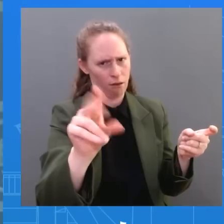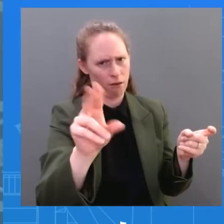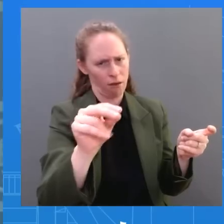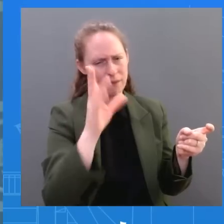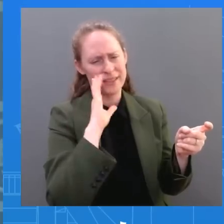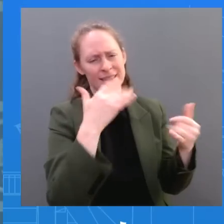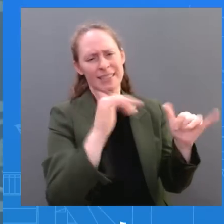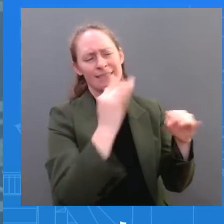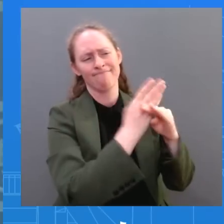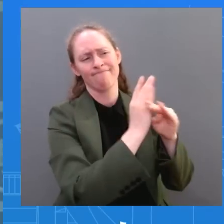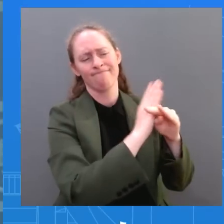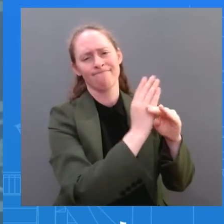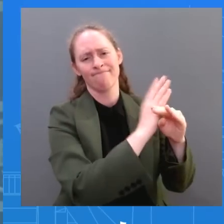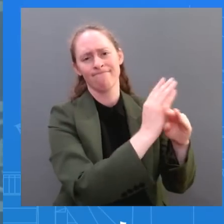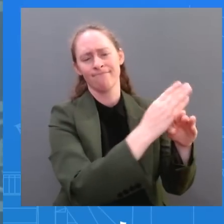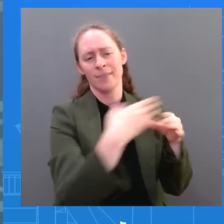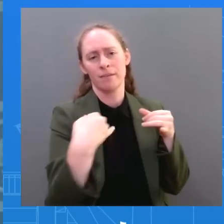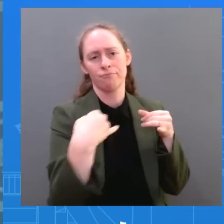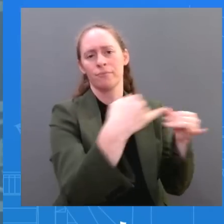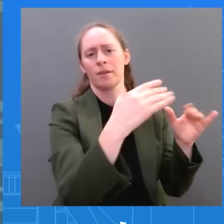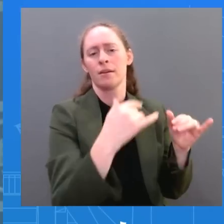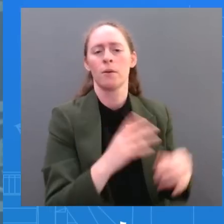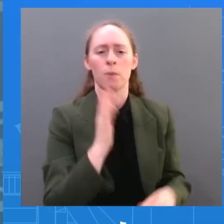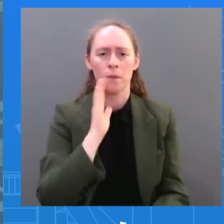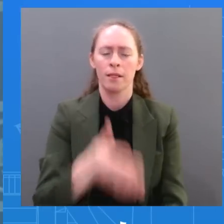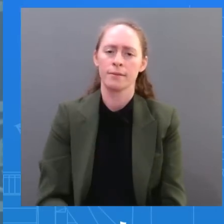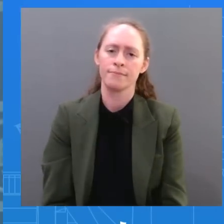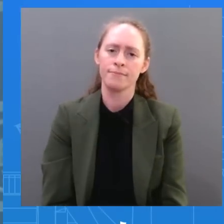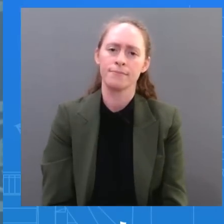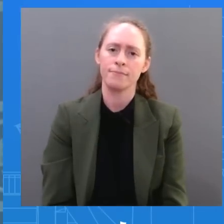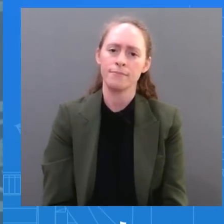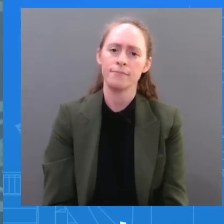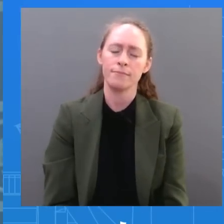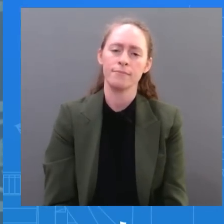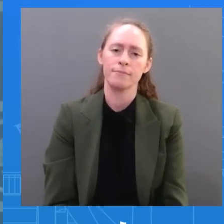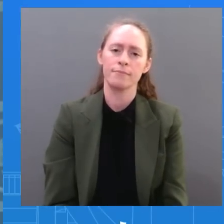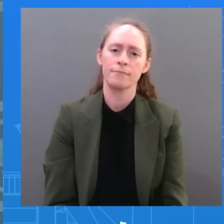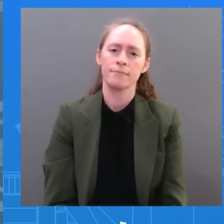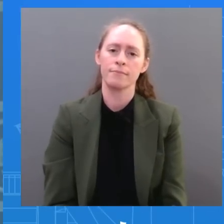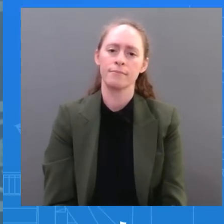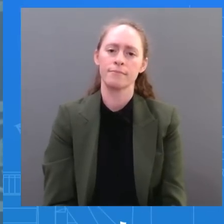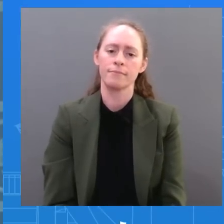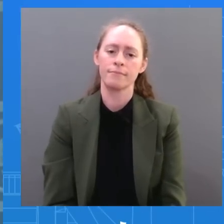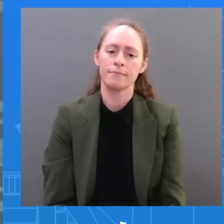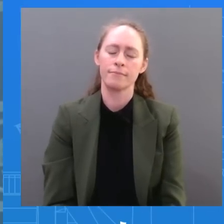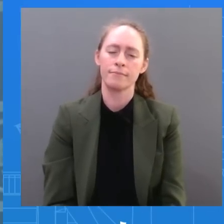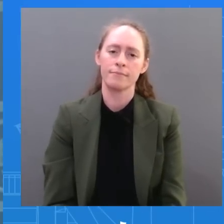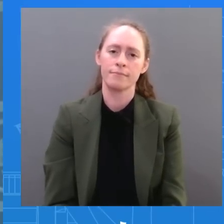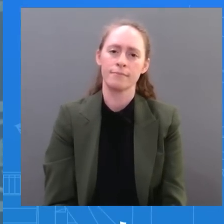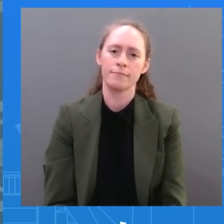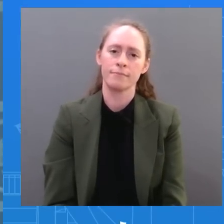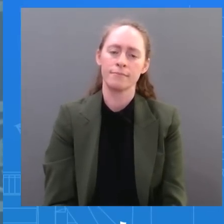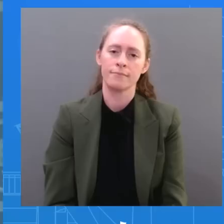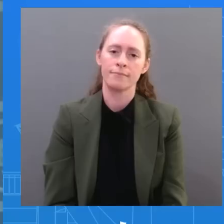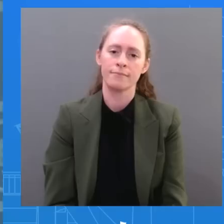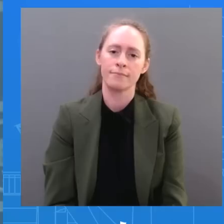And so, we will continue to support Ukraine. We have given them the most amount of support than any other country